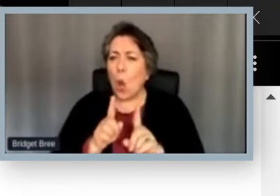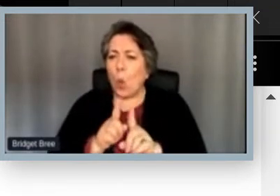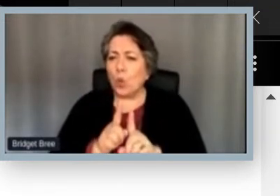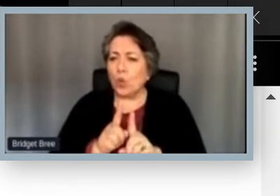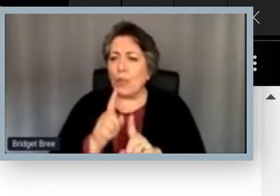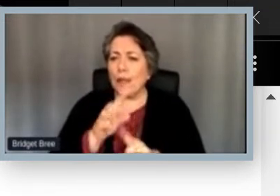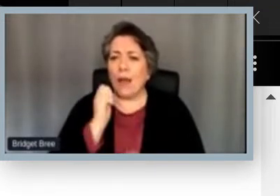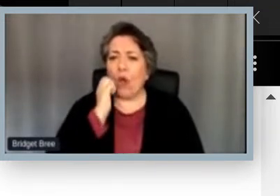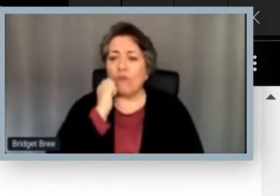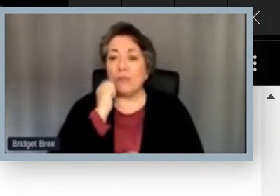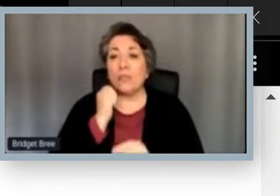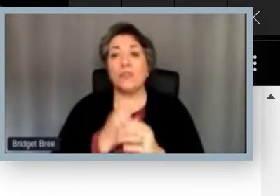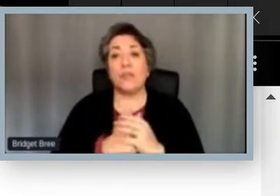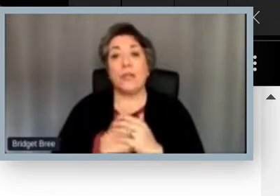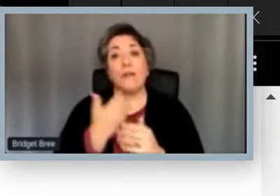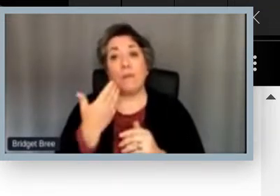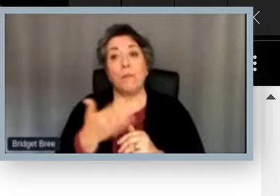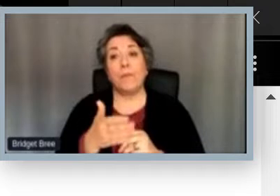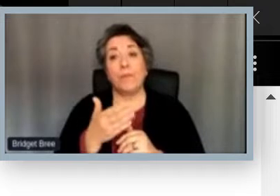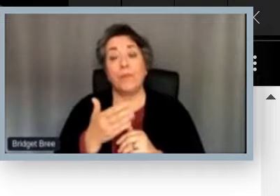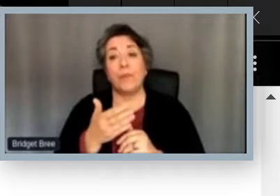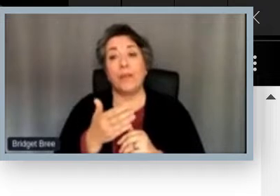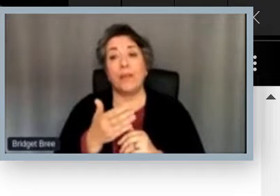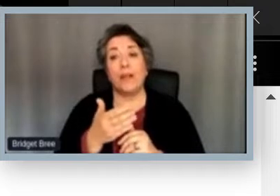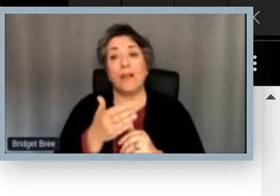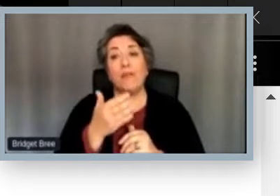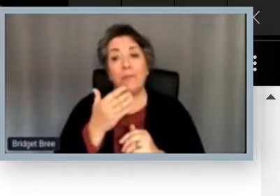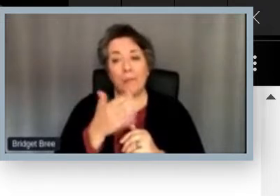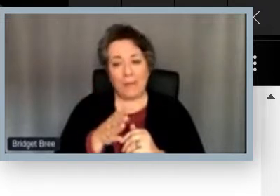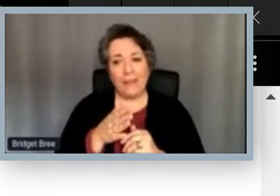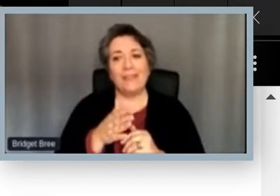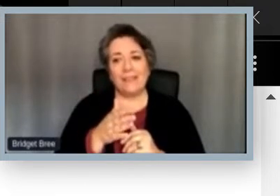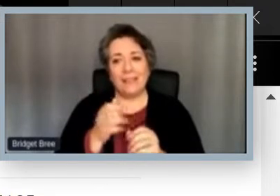I've already run this because I've been burnt several times by live demos.